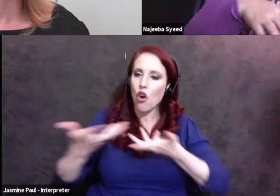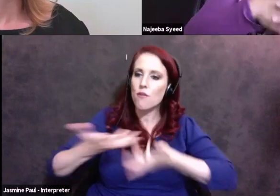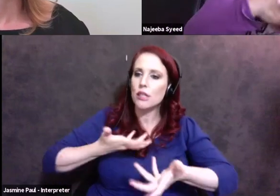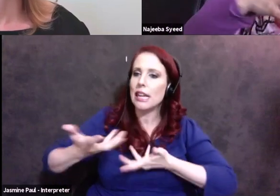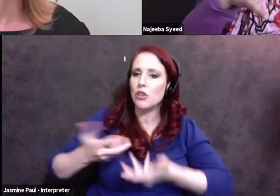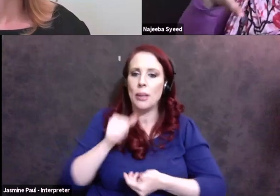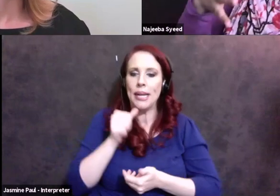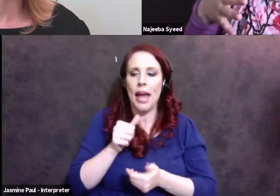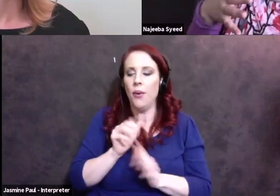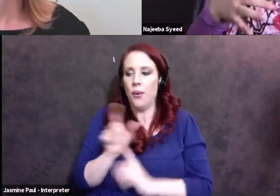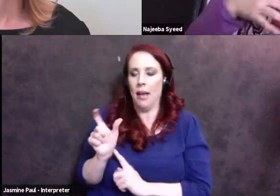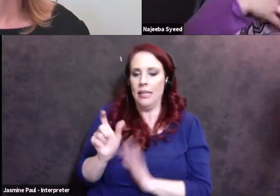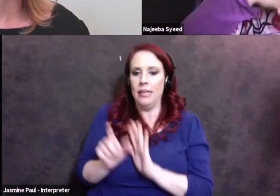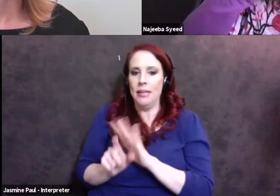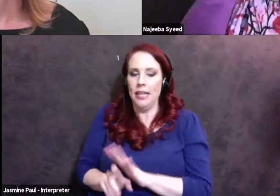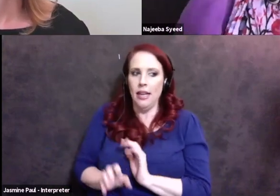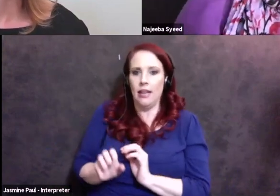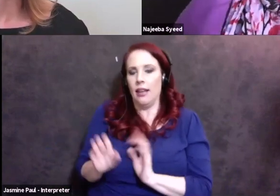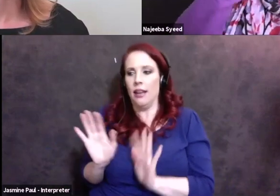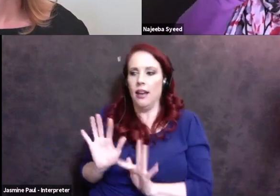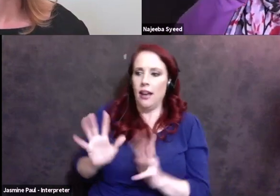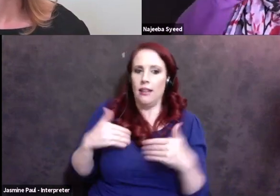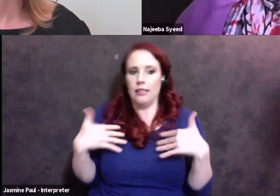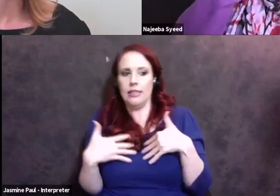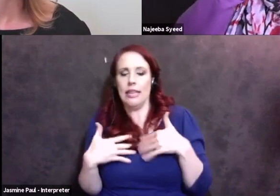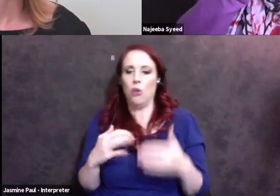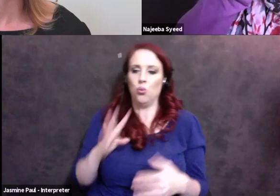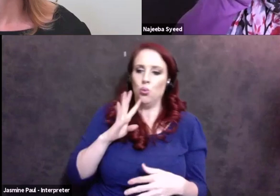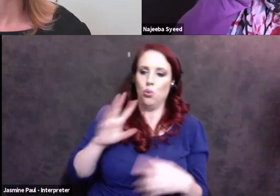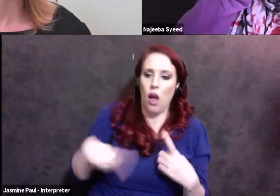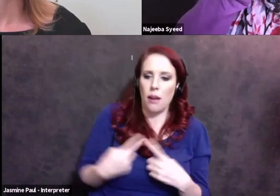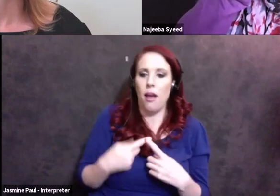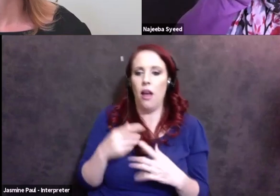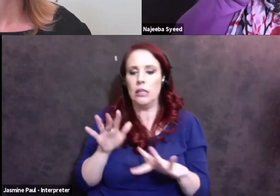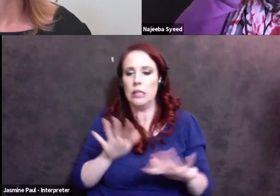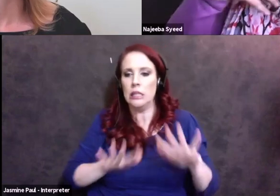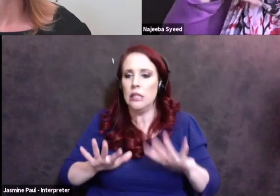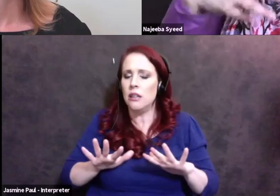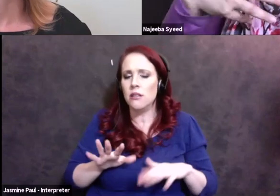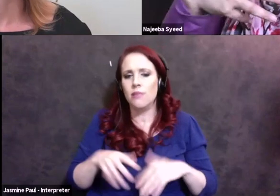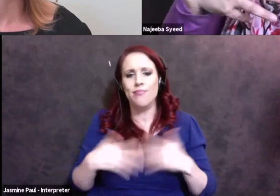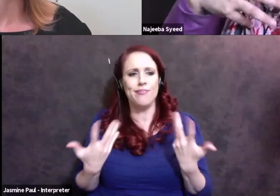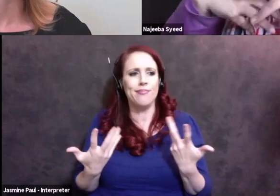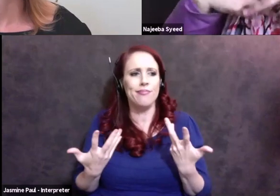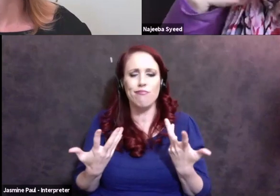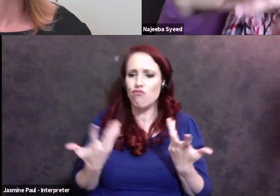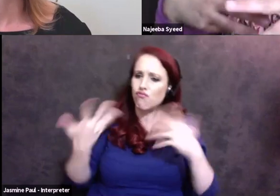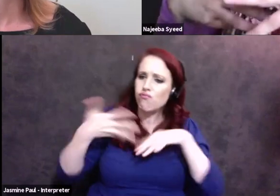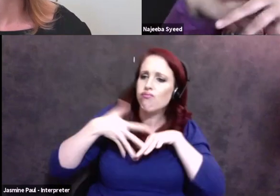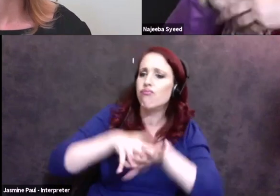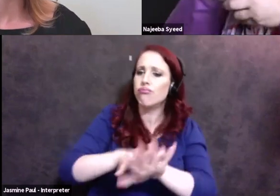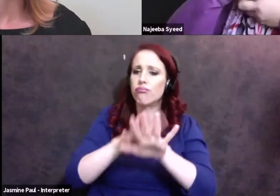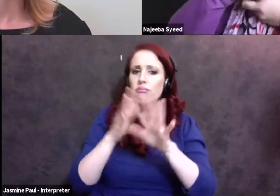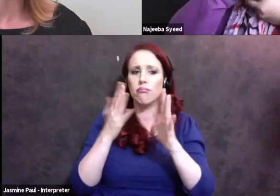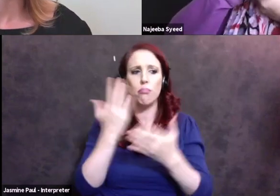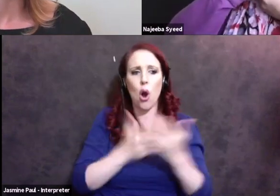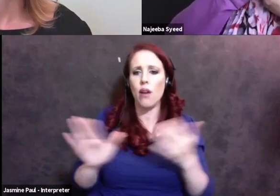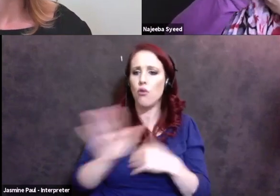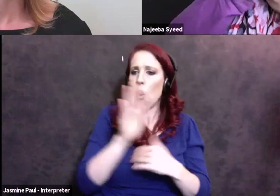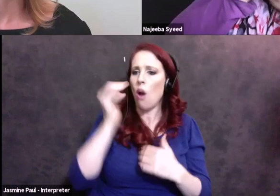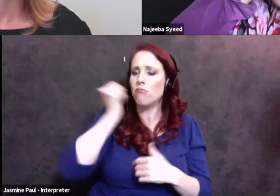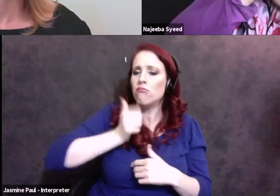Where it is not scary and where it is integrated into the education that we are doing already